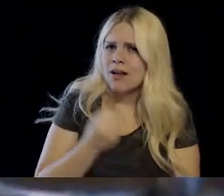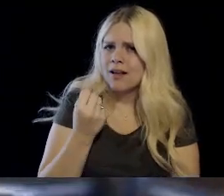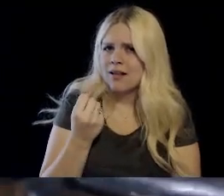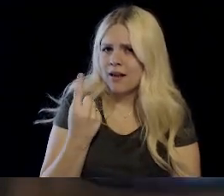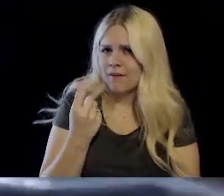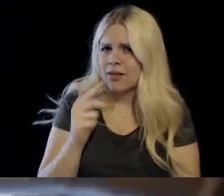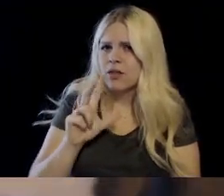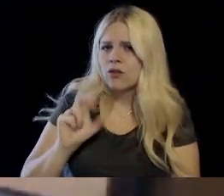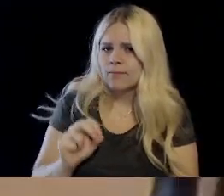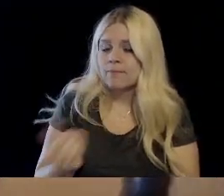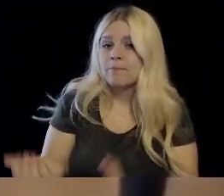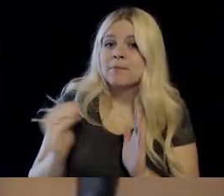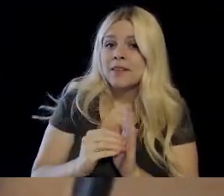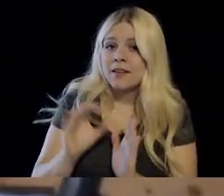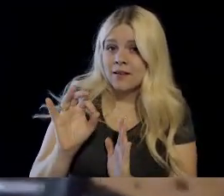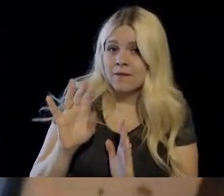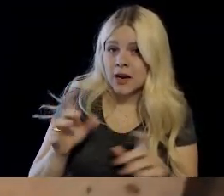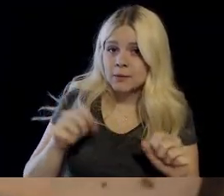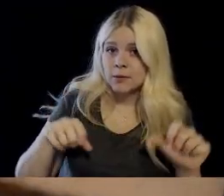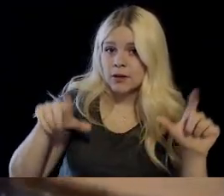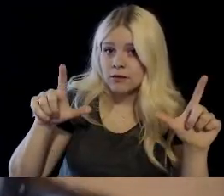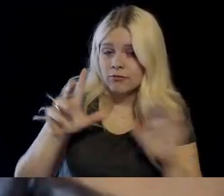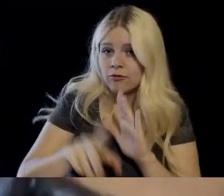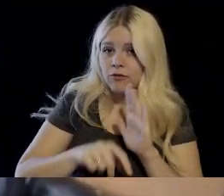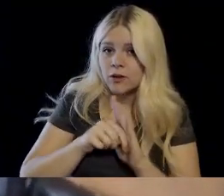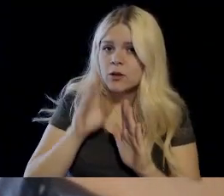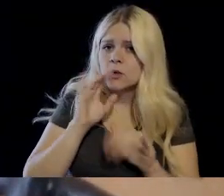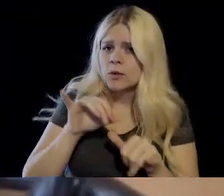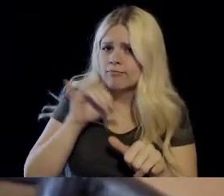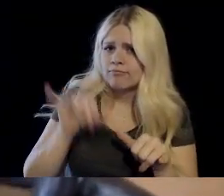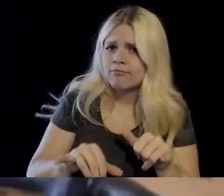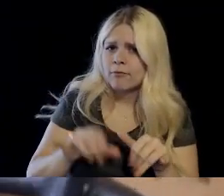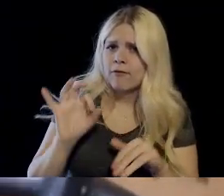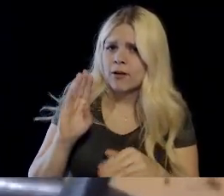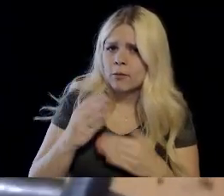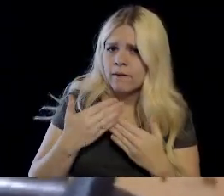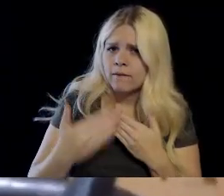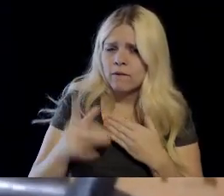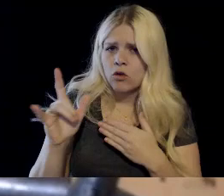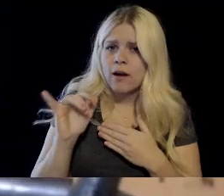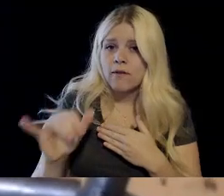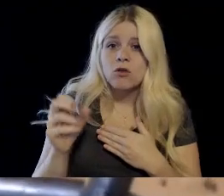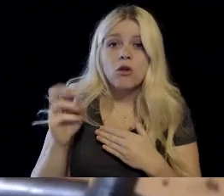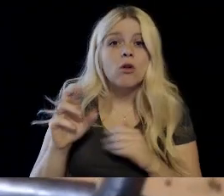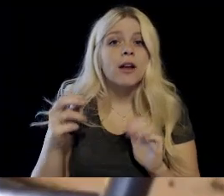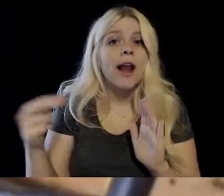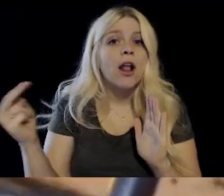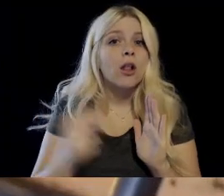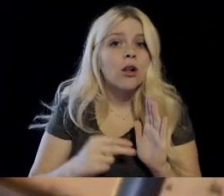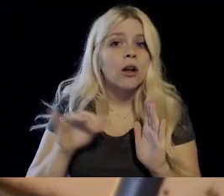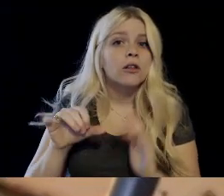forever. And you can also catch them on YouTube. At our Channel: Hogle Zoo. "I'll donate